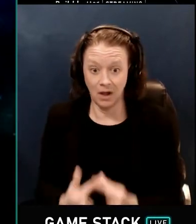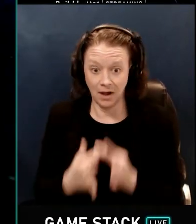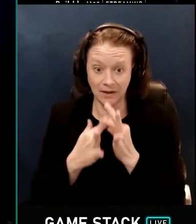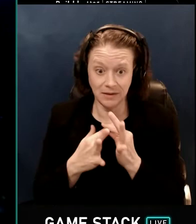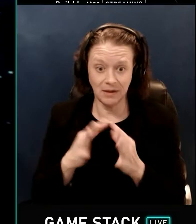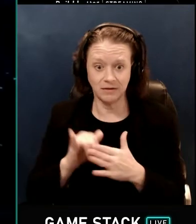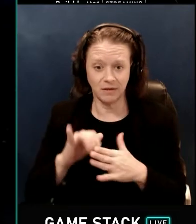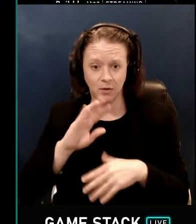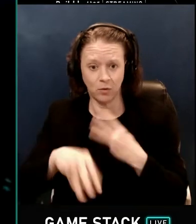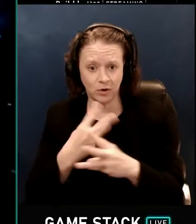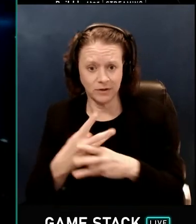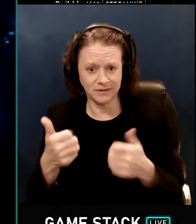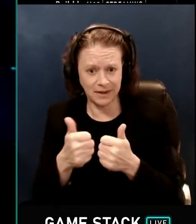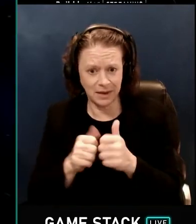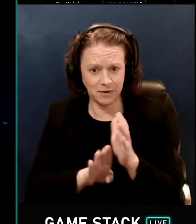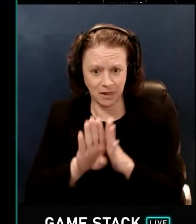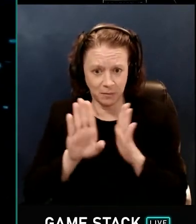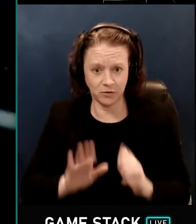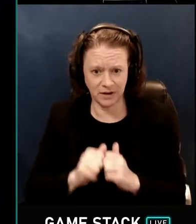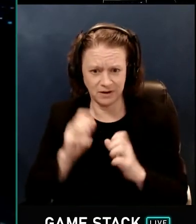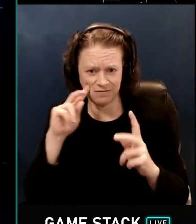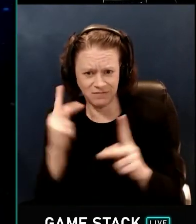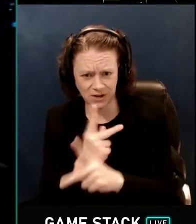way to compensate for Alex is network latency.